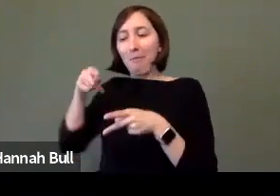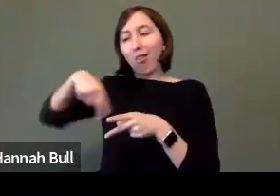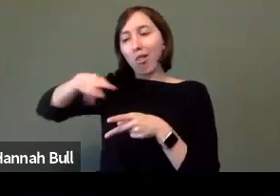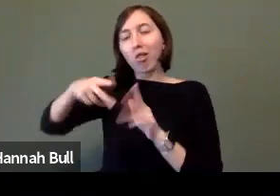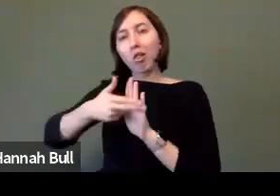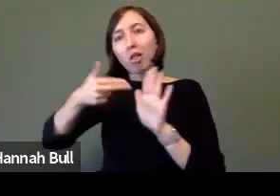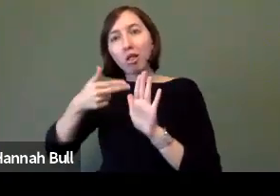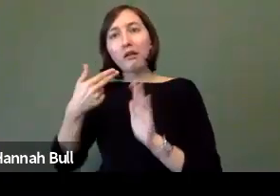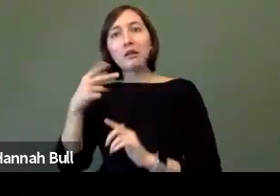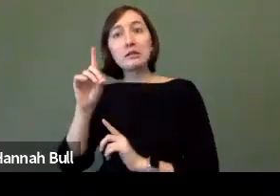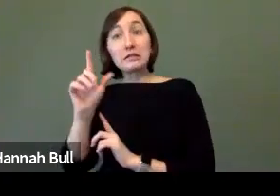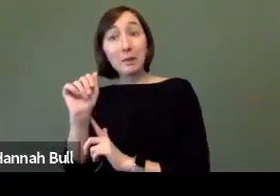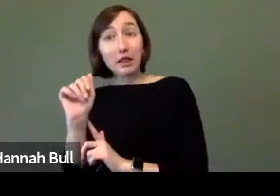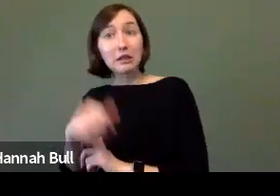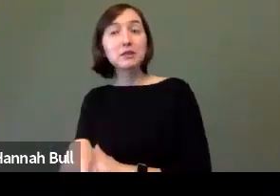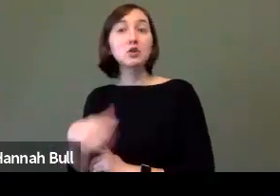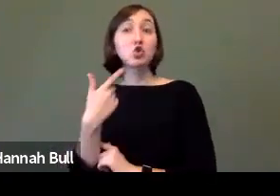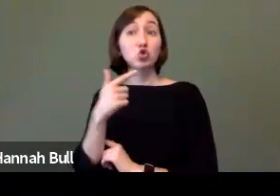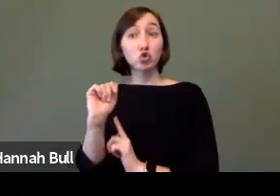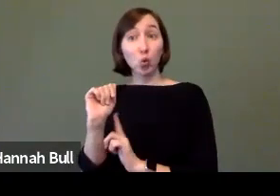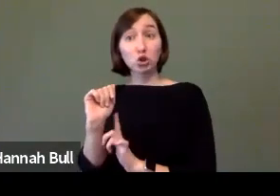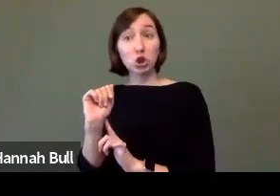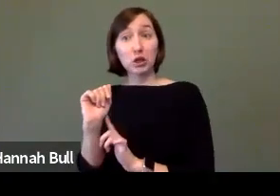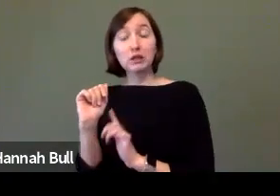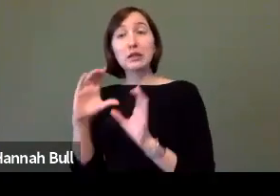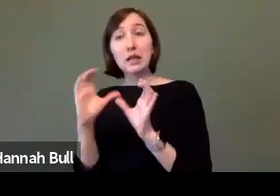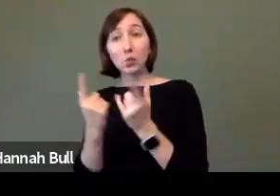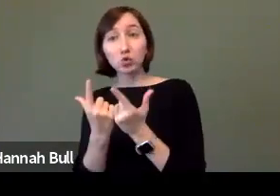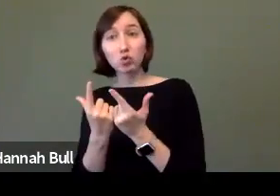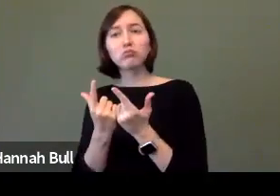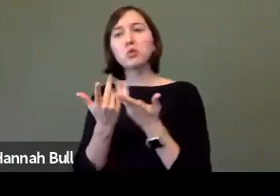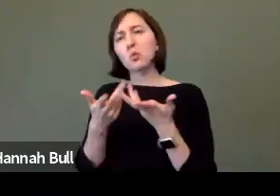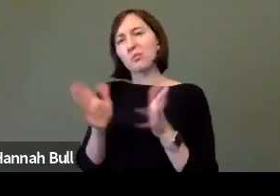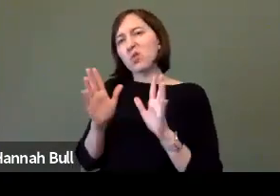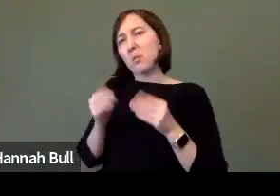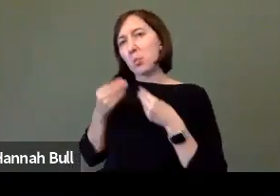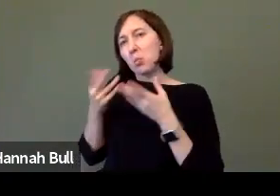that the Georgia council provided funding to so advocates